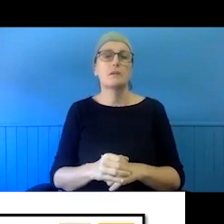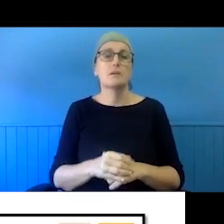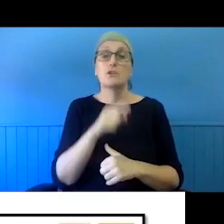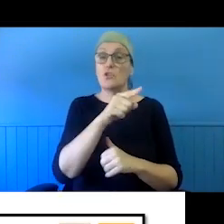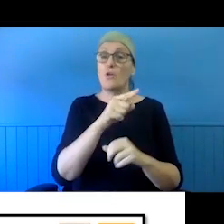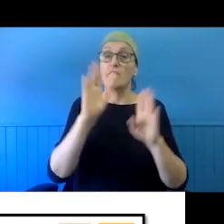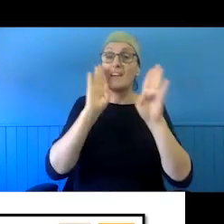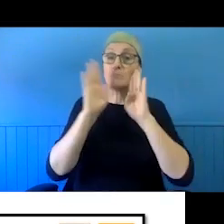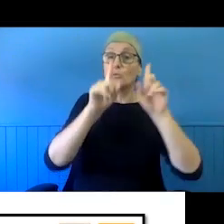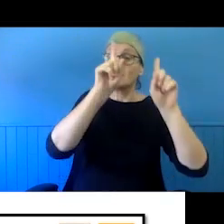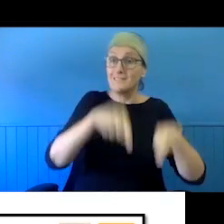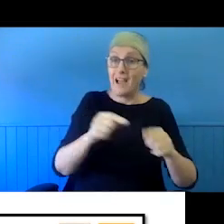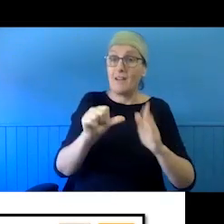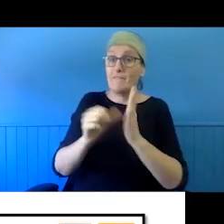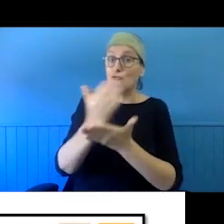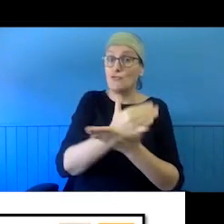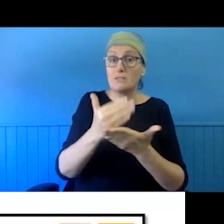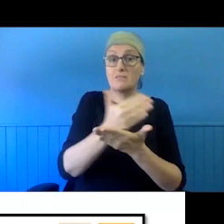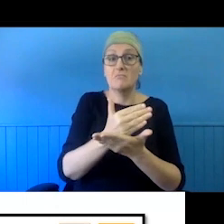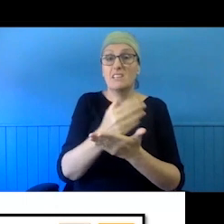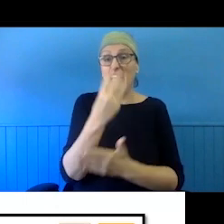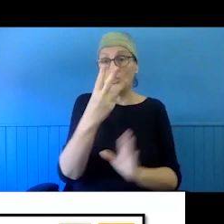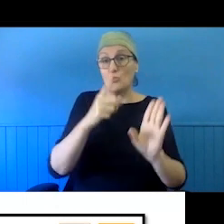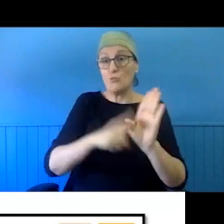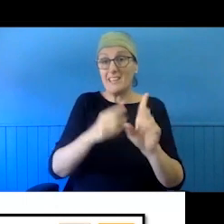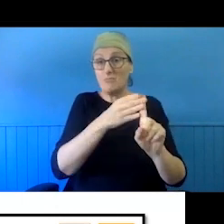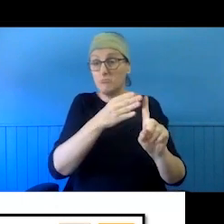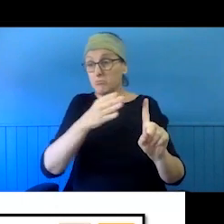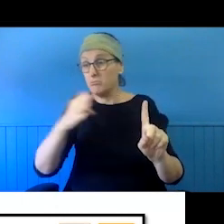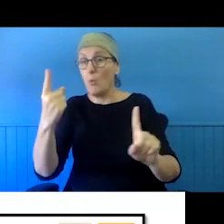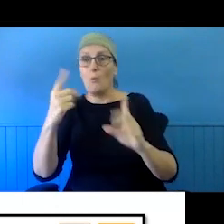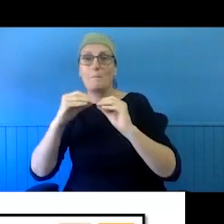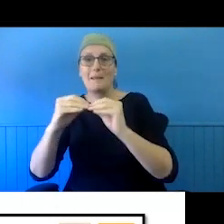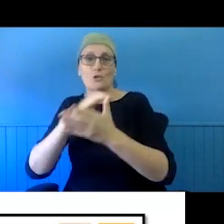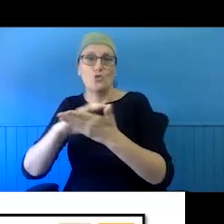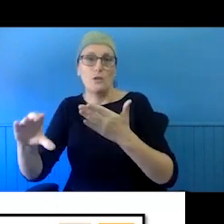amount of money. But the second billion took less than a year. So